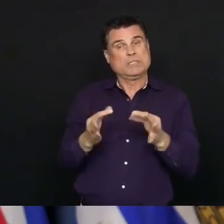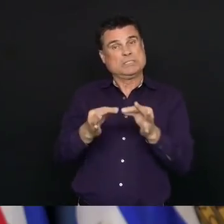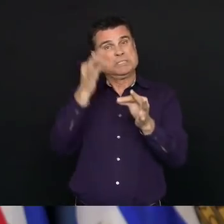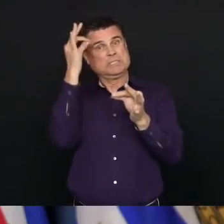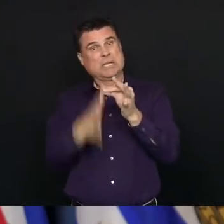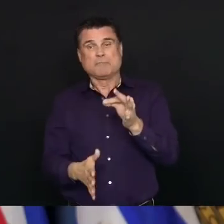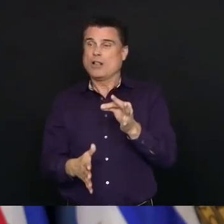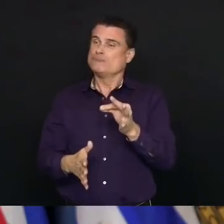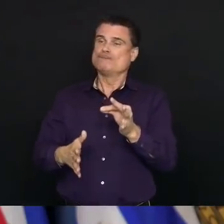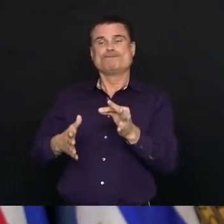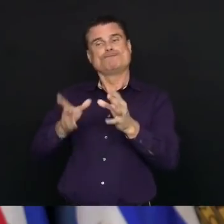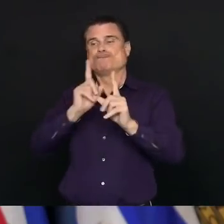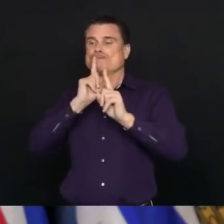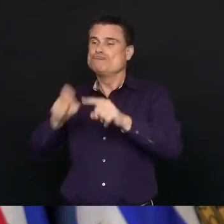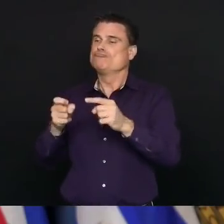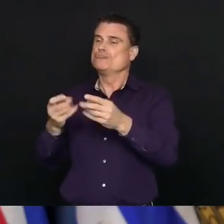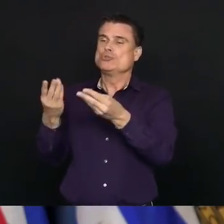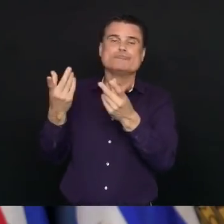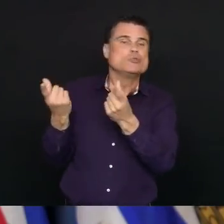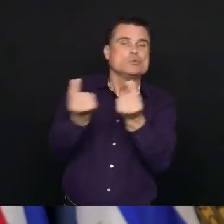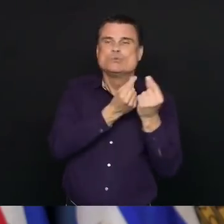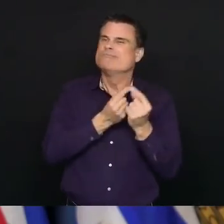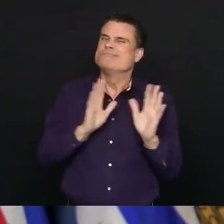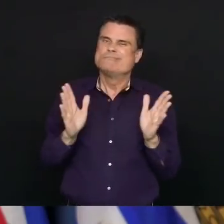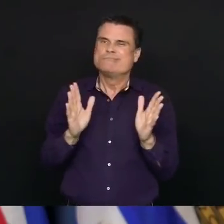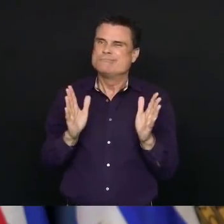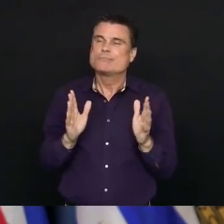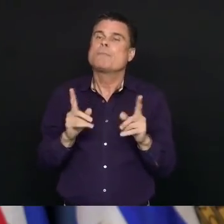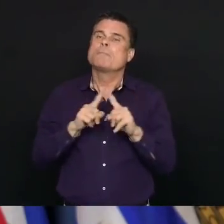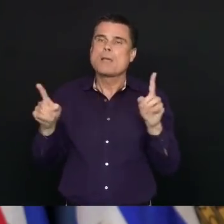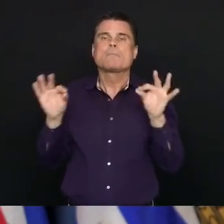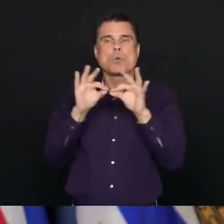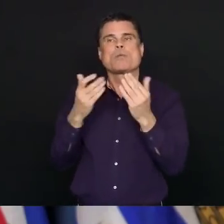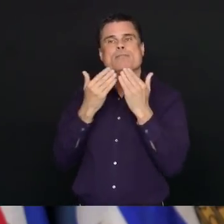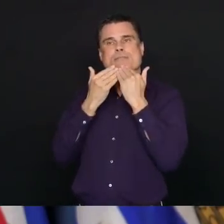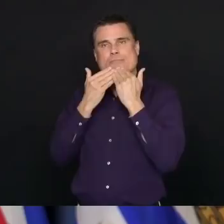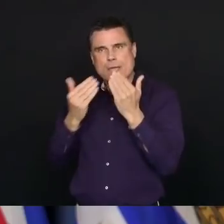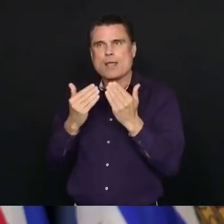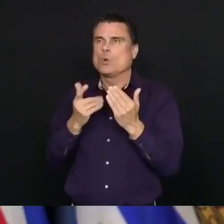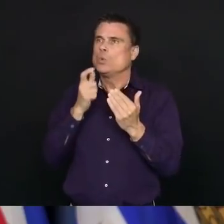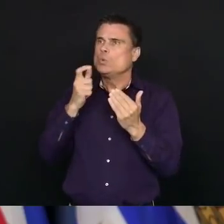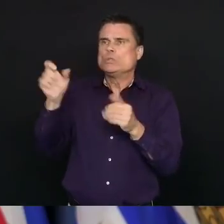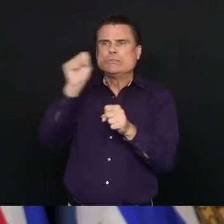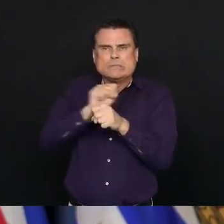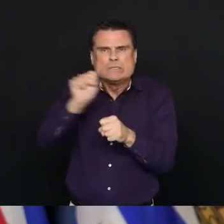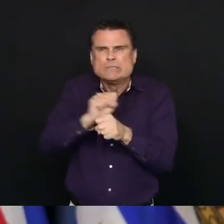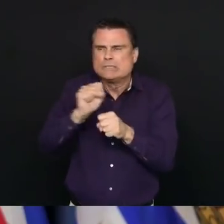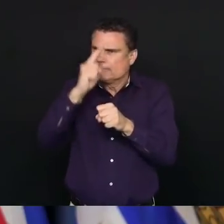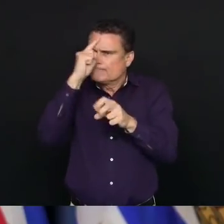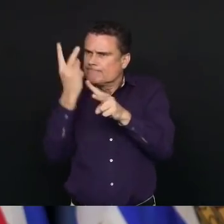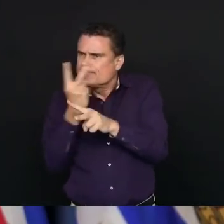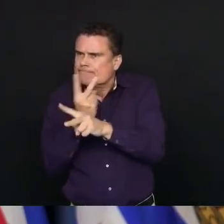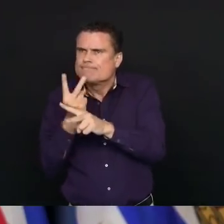This is happening more quickly than others. But it is of course an exceptional change. I wanted to express my appreciation to all